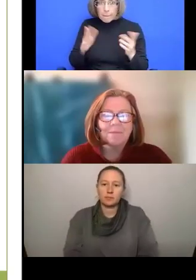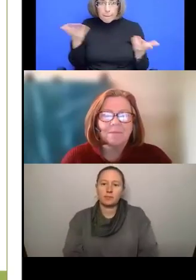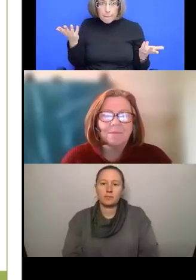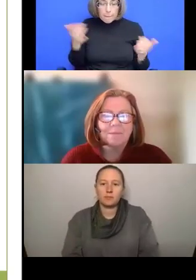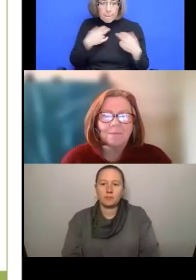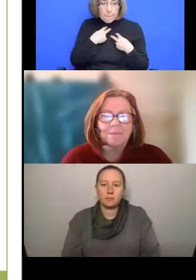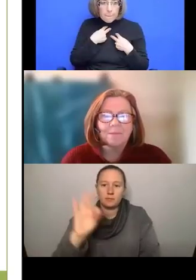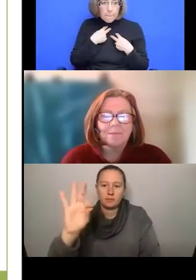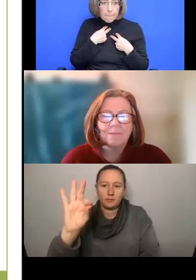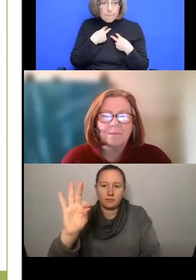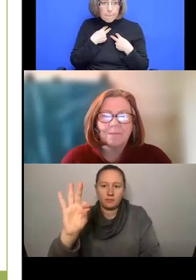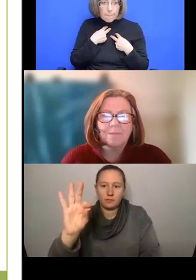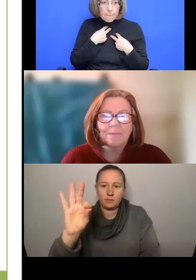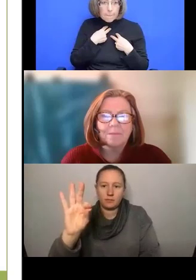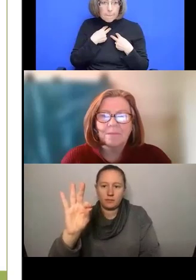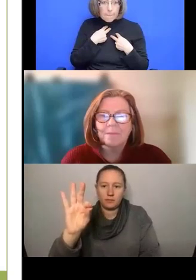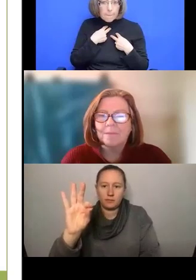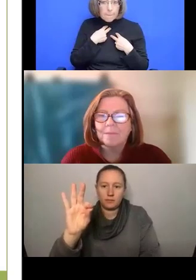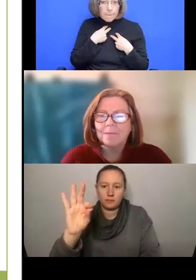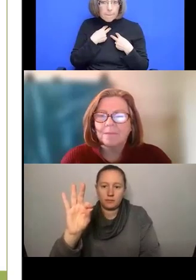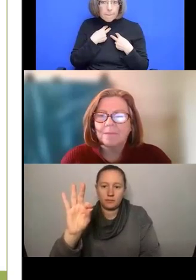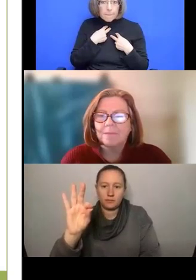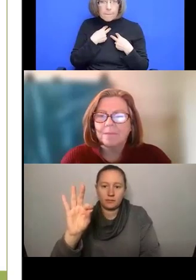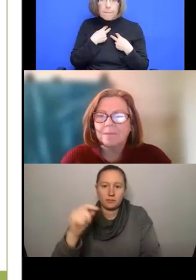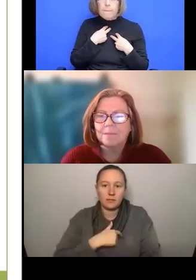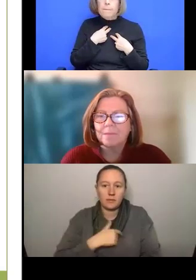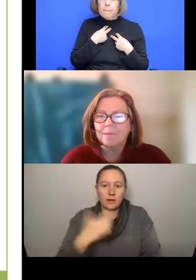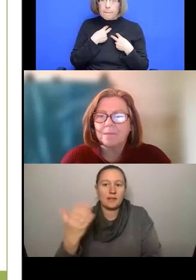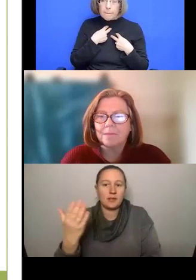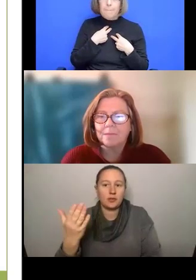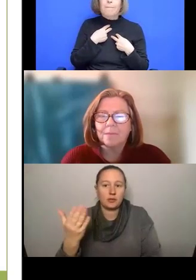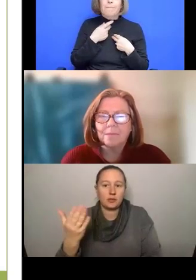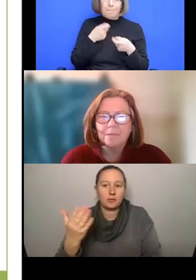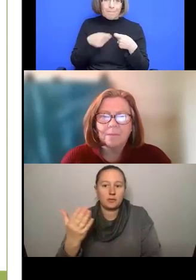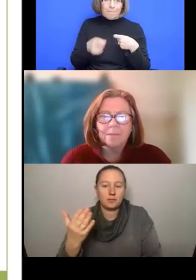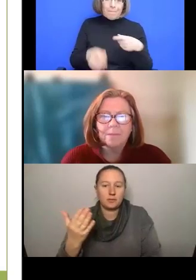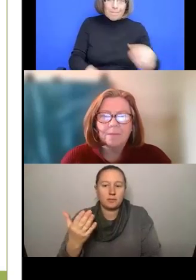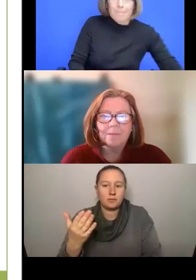Jade Blevins: I'm going to take this opportunity to let somebody answer a question.